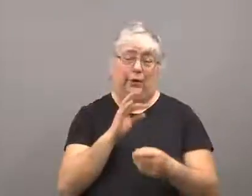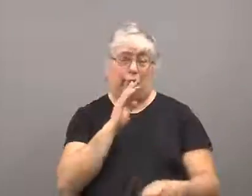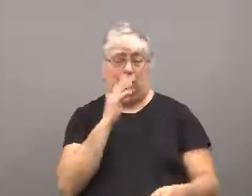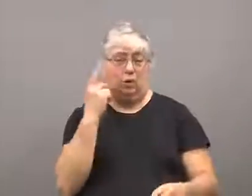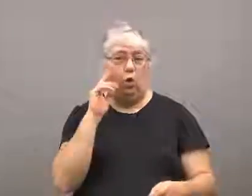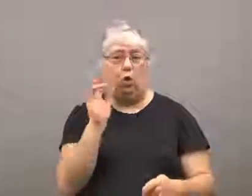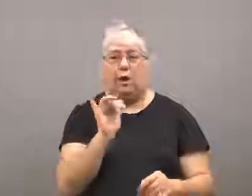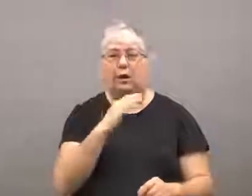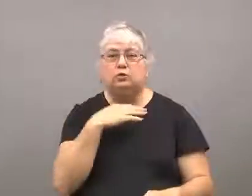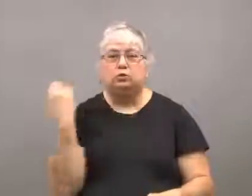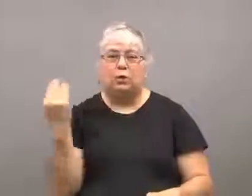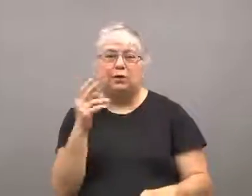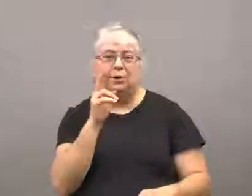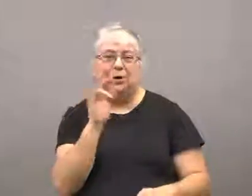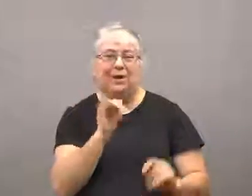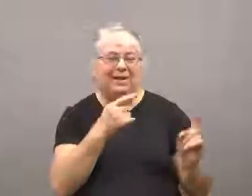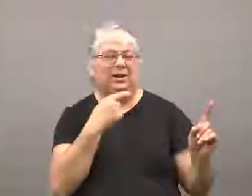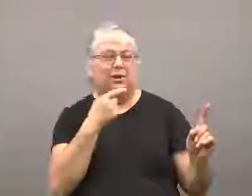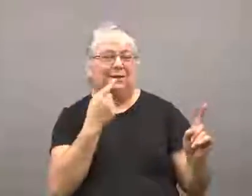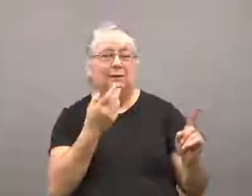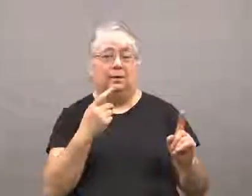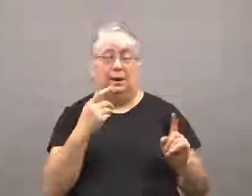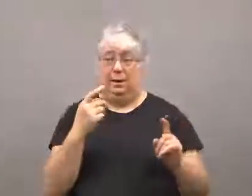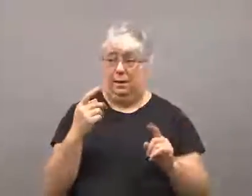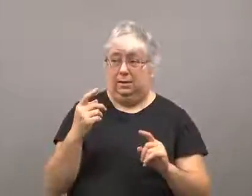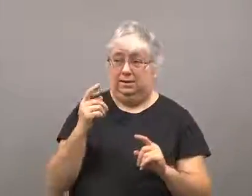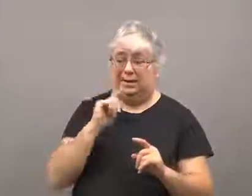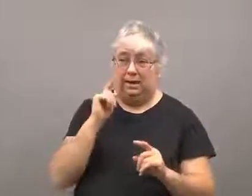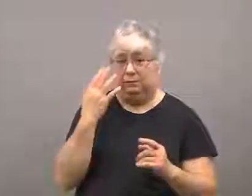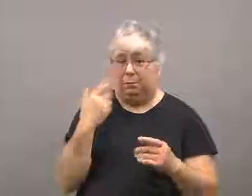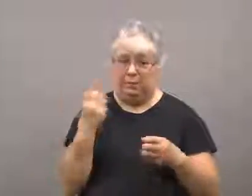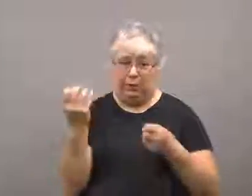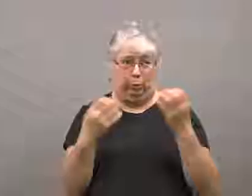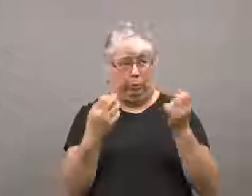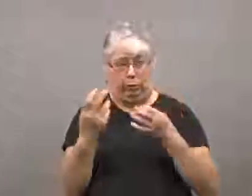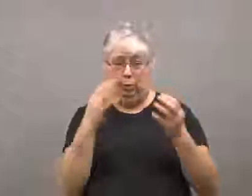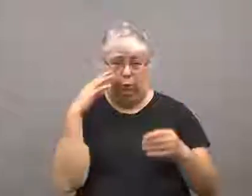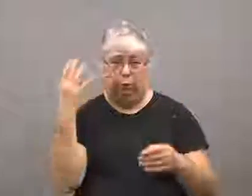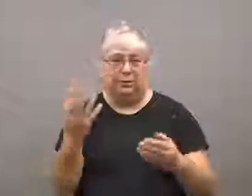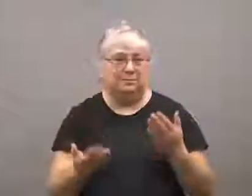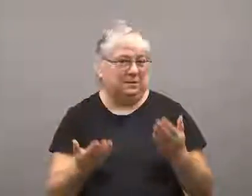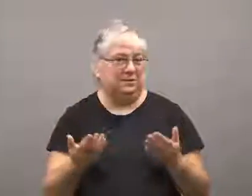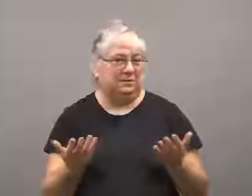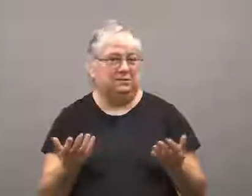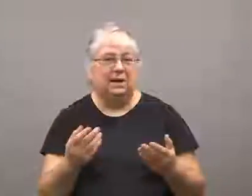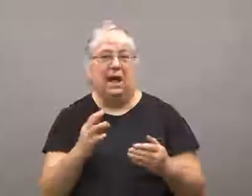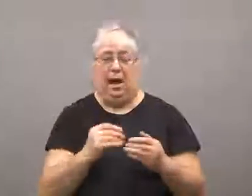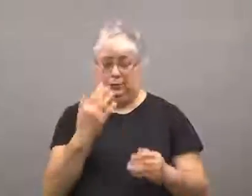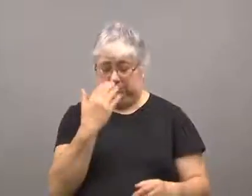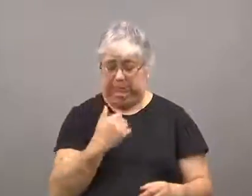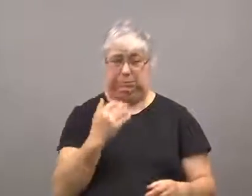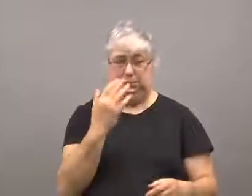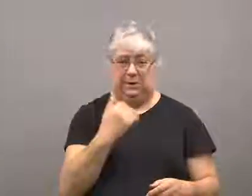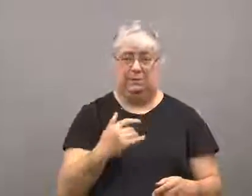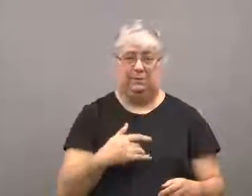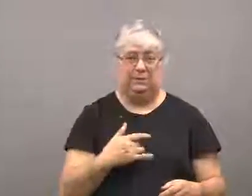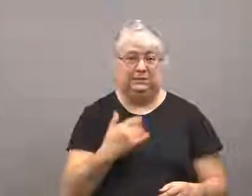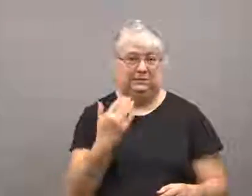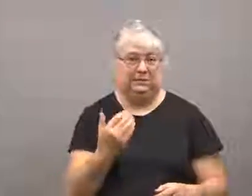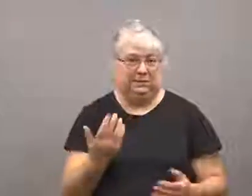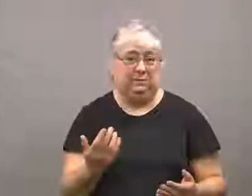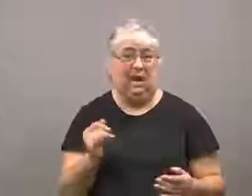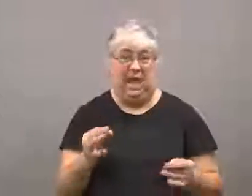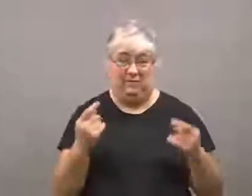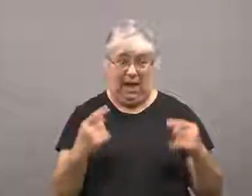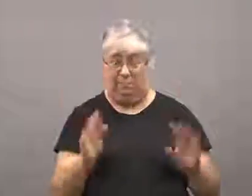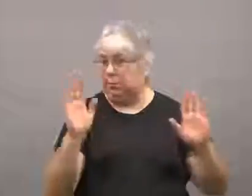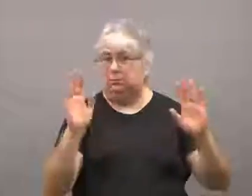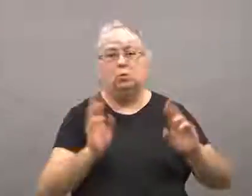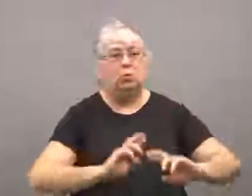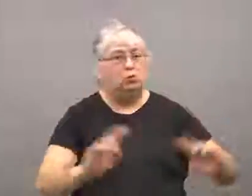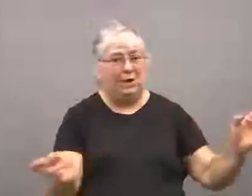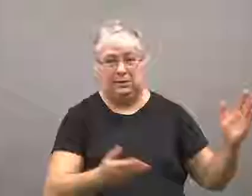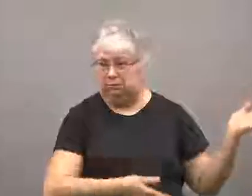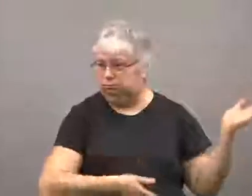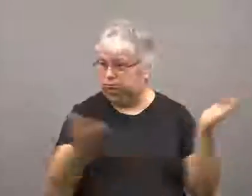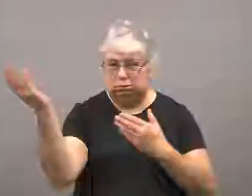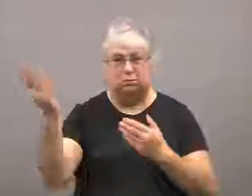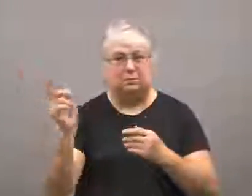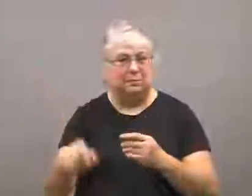and for hearing people, slurred speech. For deaf people, probably sloppy signing.